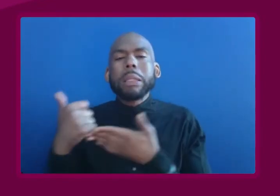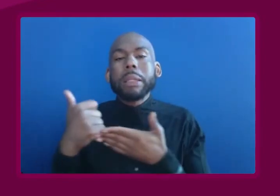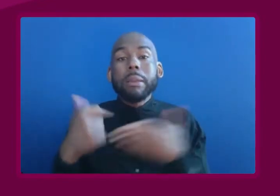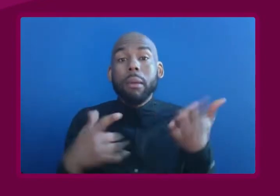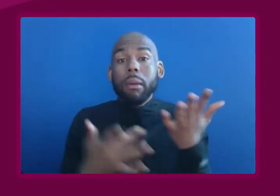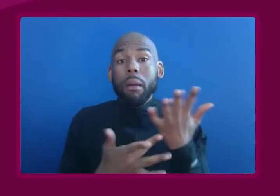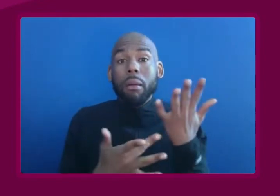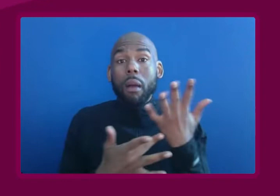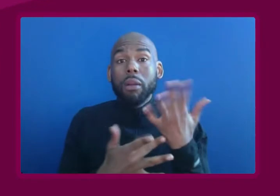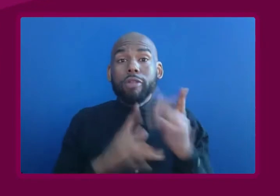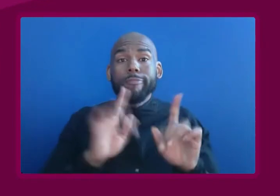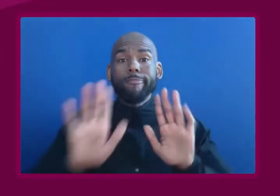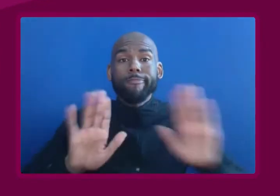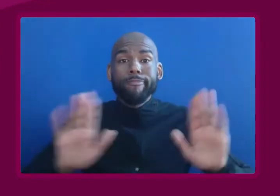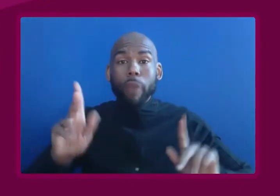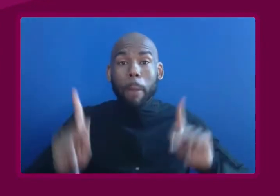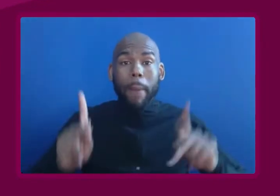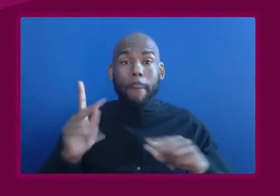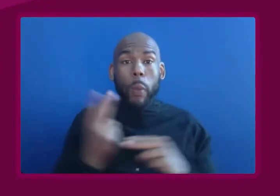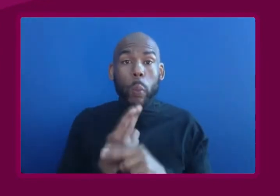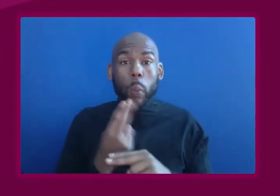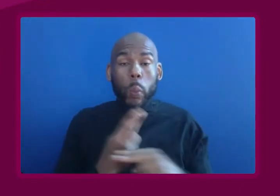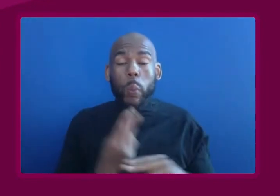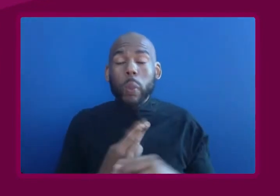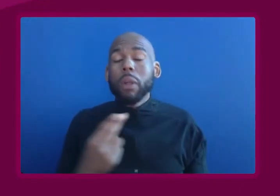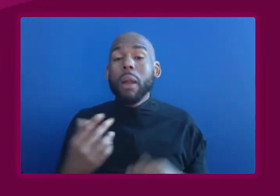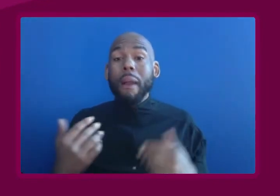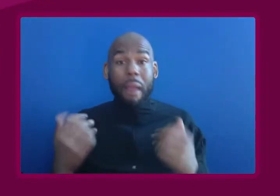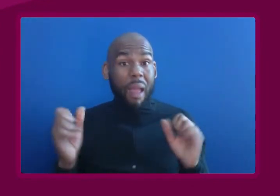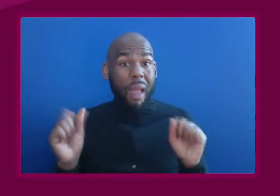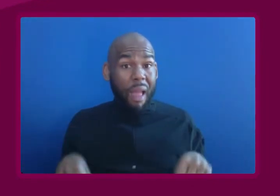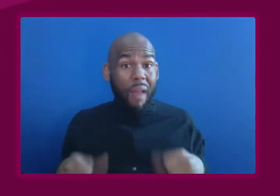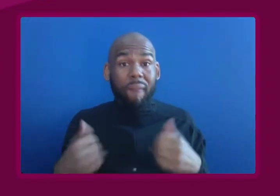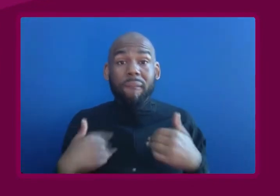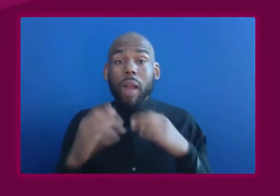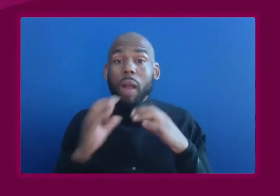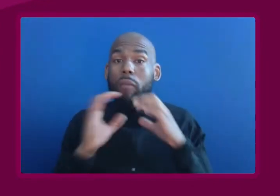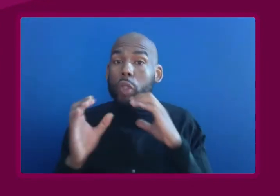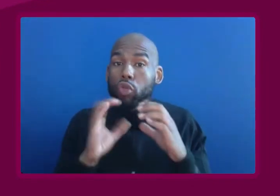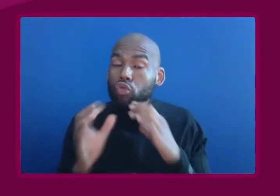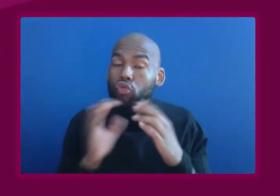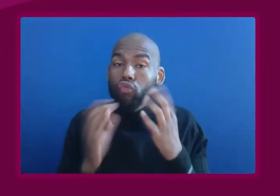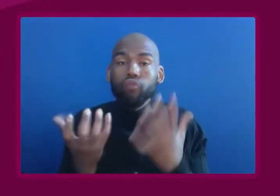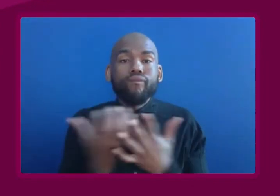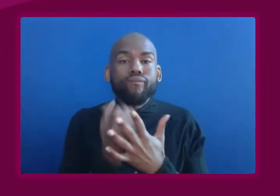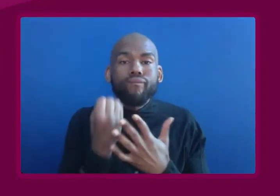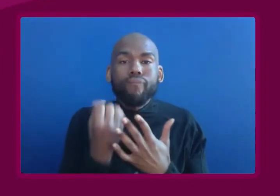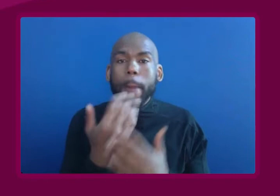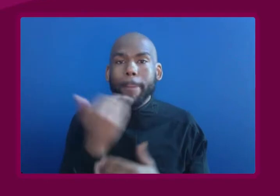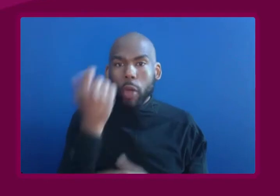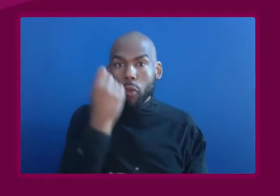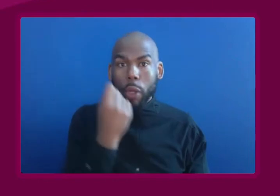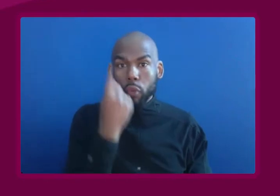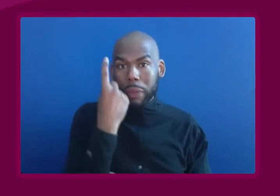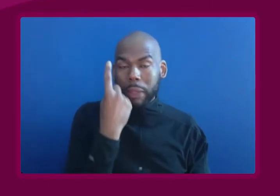that individuals used, it gave me an opportunity to have conversations and just to better understand